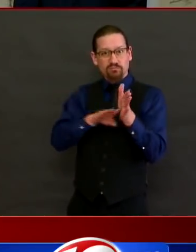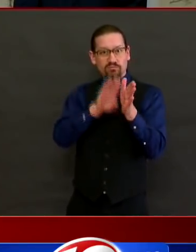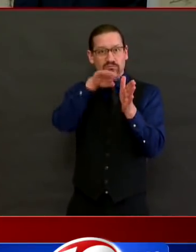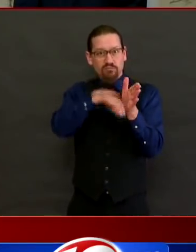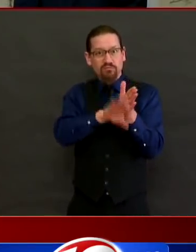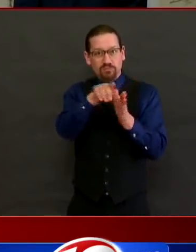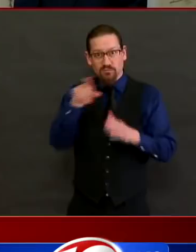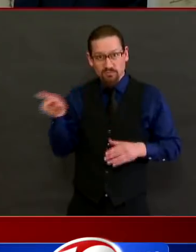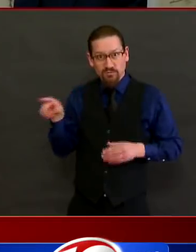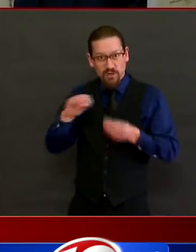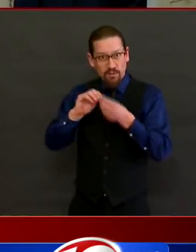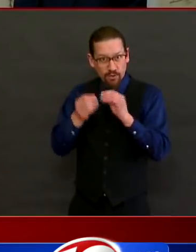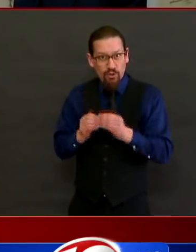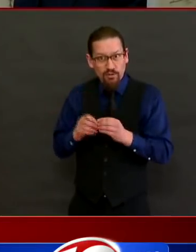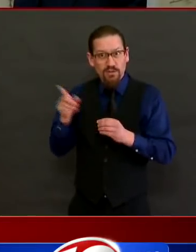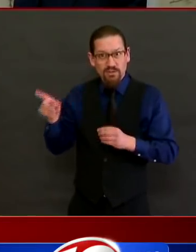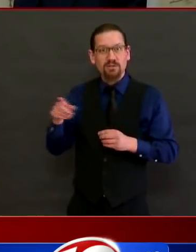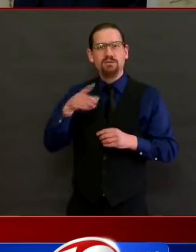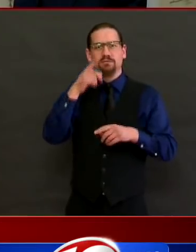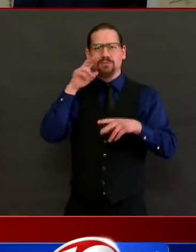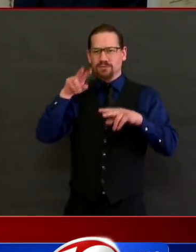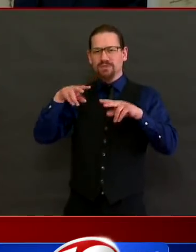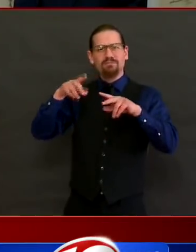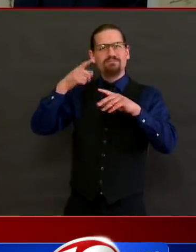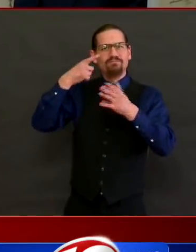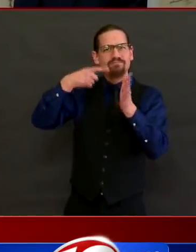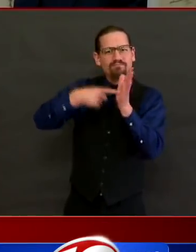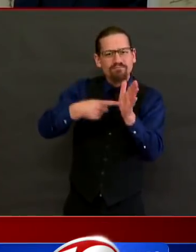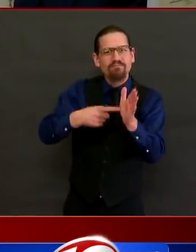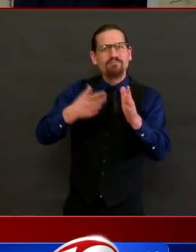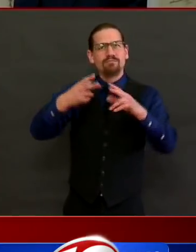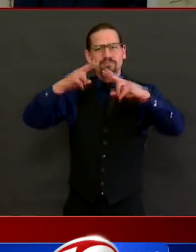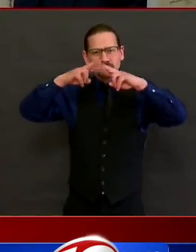FIRST, TO GET ANY ONE OF THESE LINES, THE STATISTICIANS DO